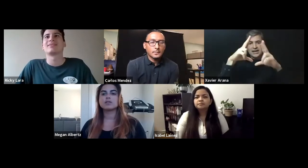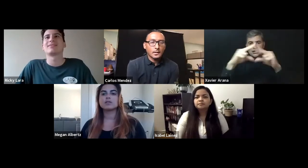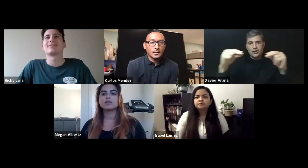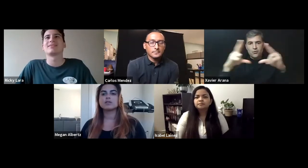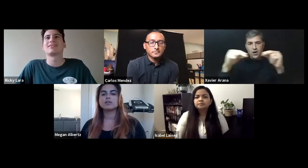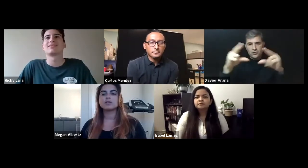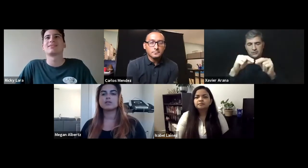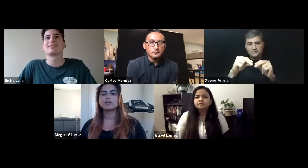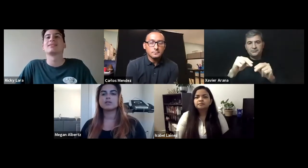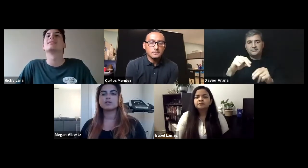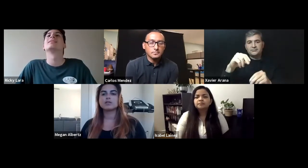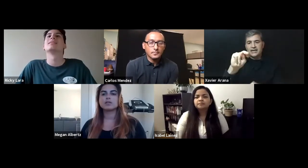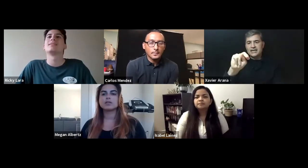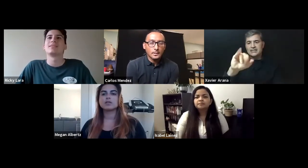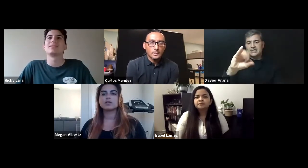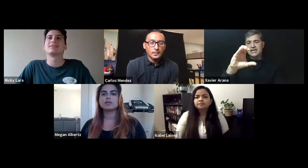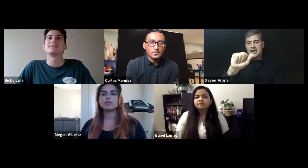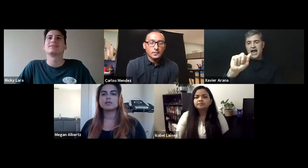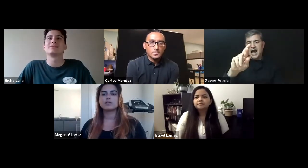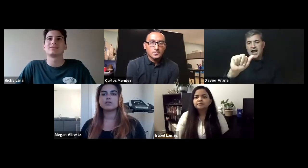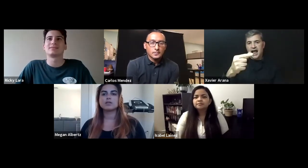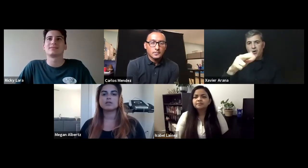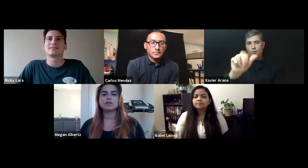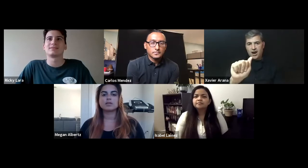well, in Spanish, it sounds like an "H."